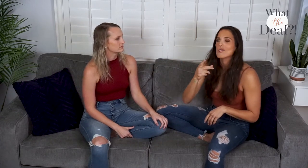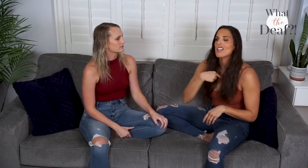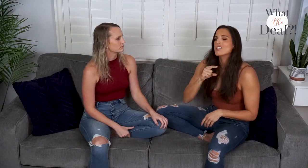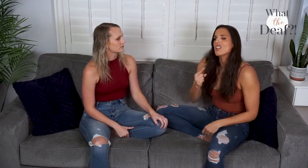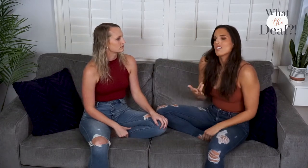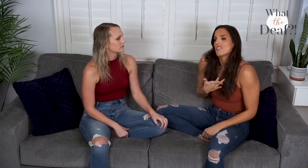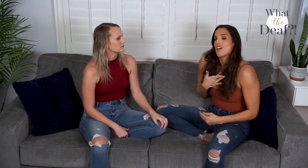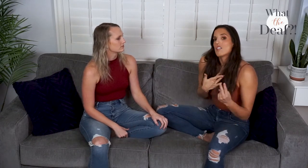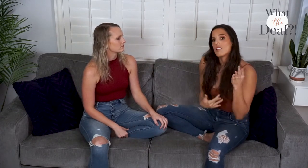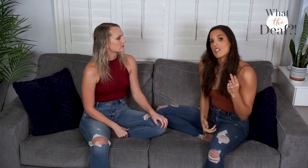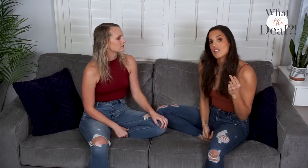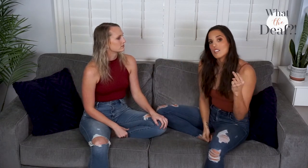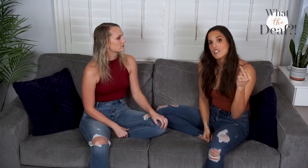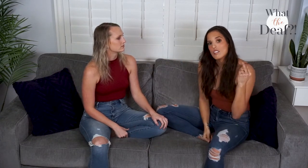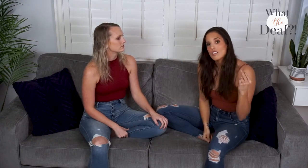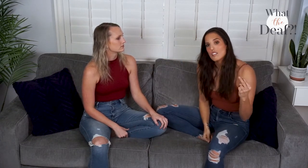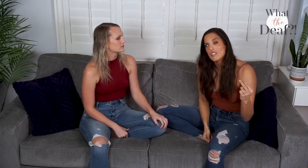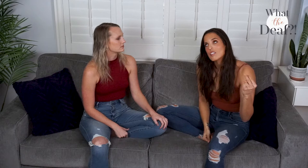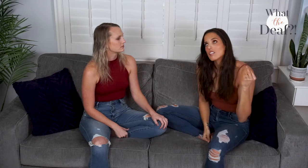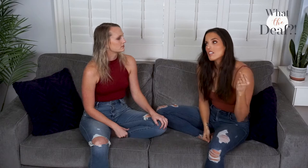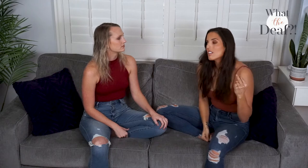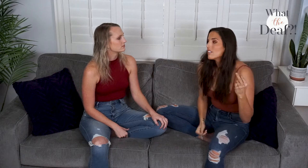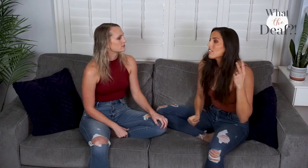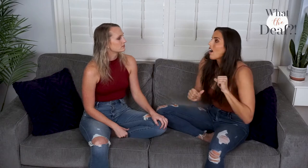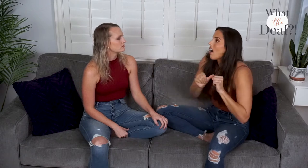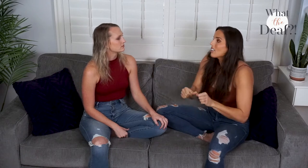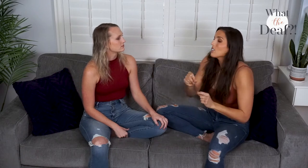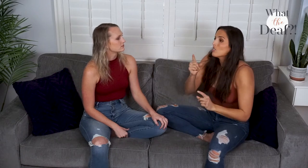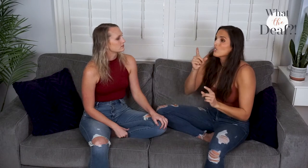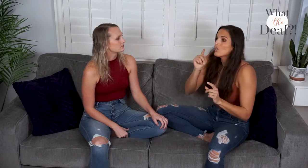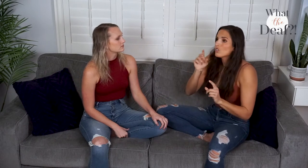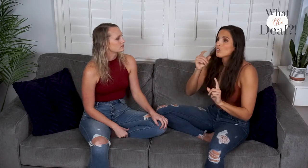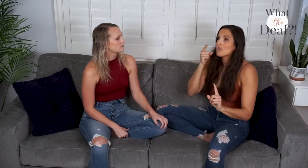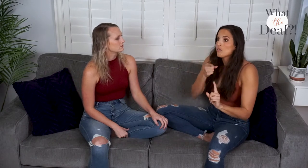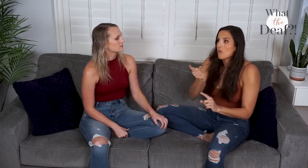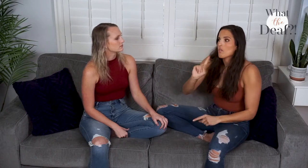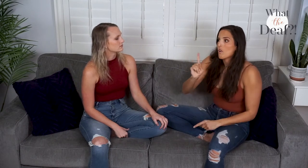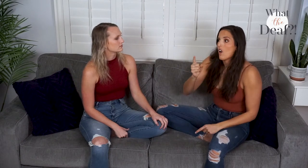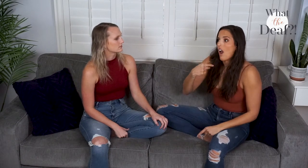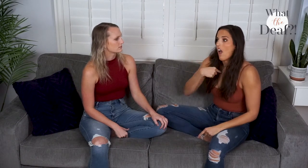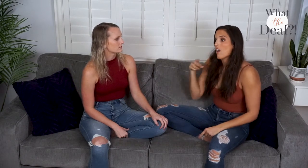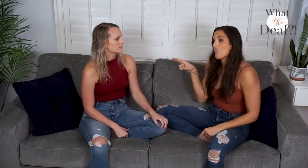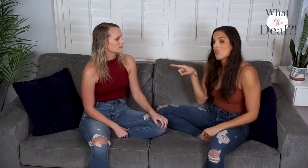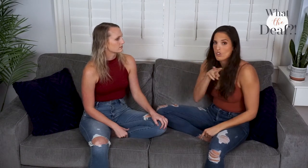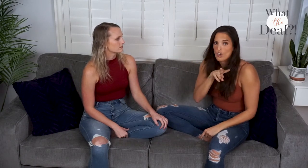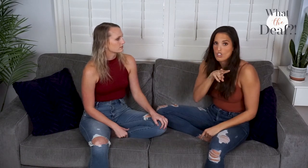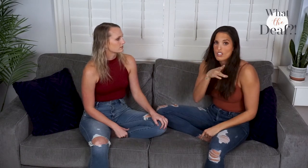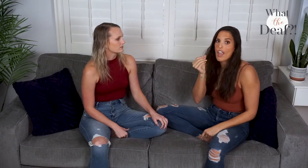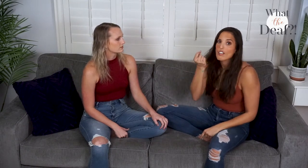and I just kept on feeling the staring and the eyes constantly to the point where I looked directly at them.